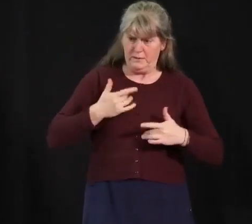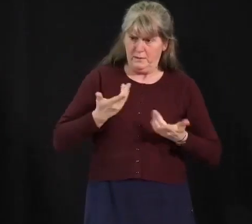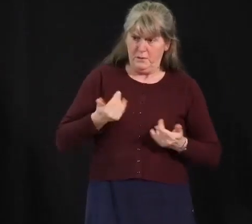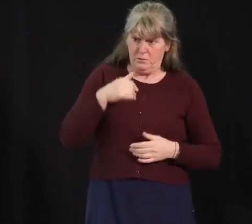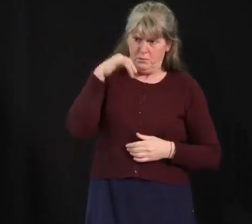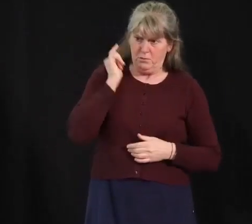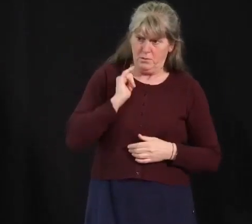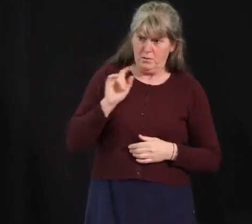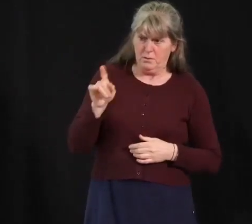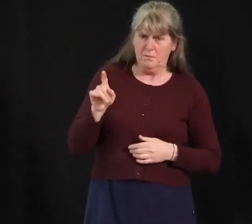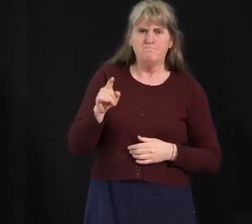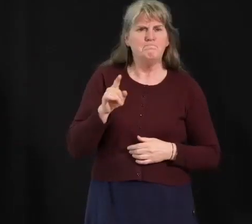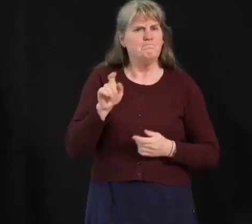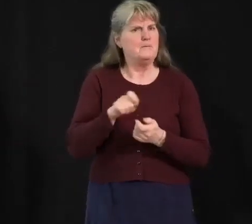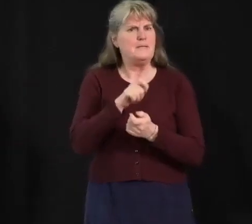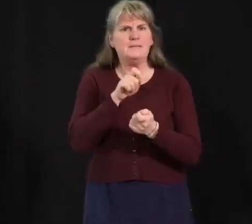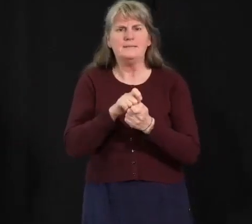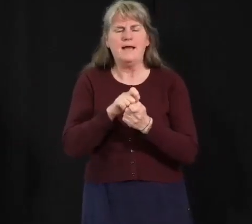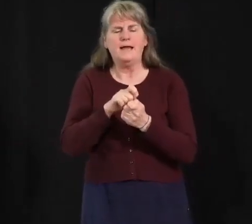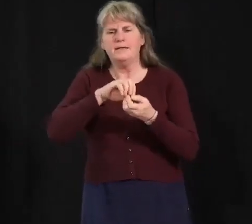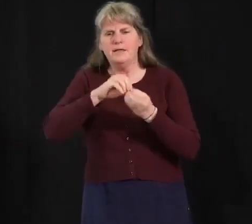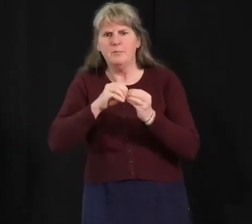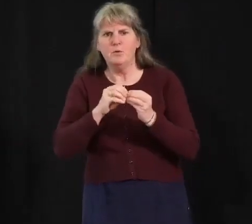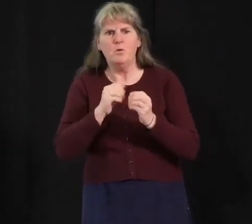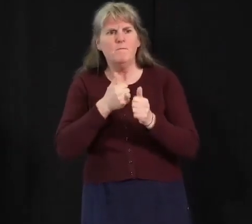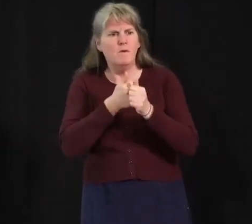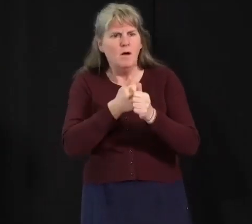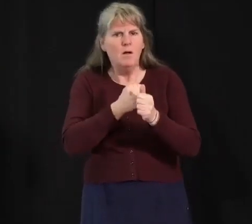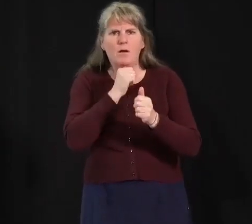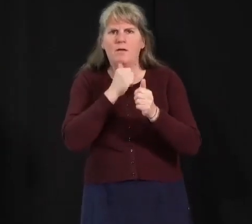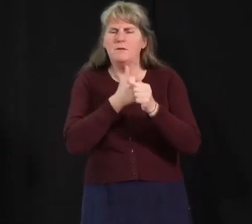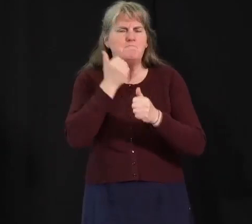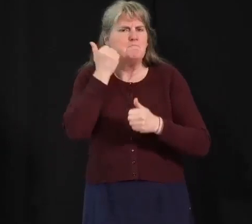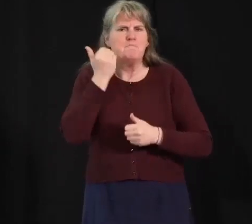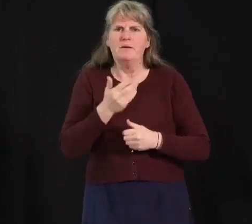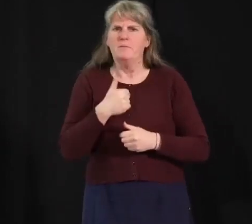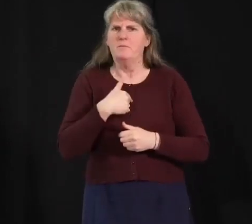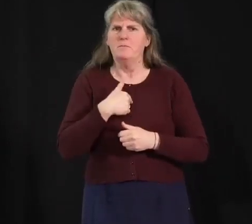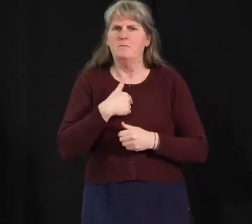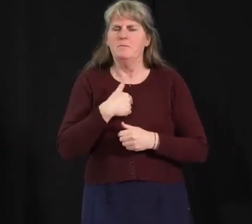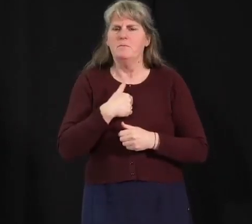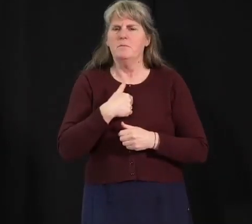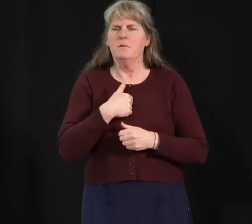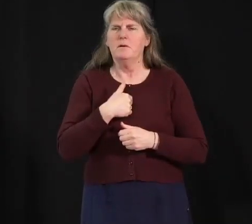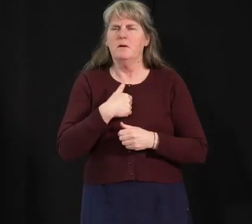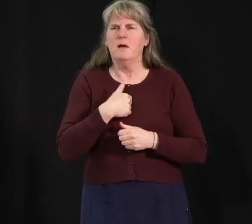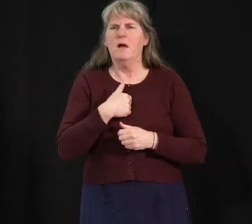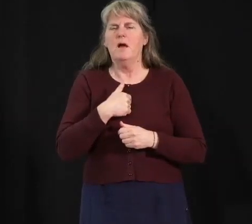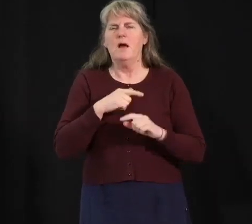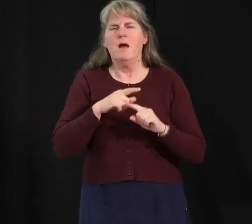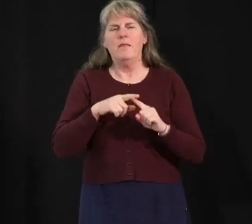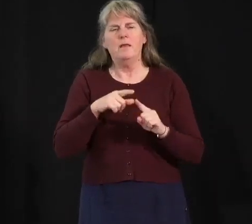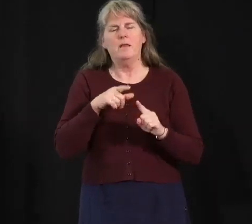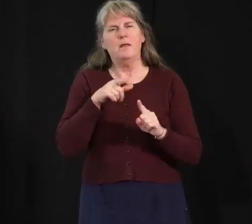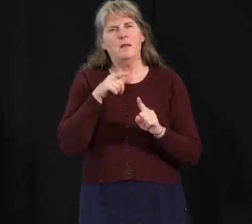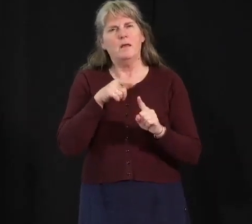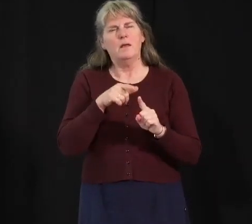The Northwest Territories had some numbers today about how many complaints and how many warnings have been issued. Have people been following the